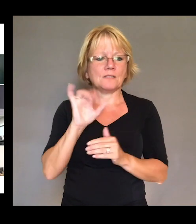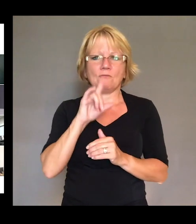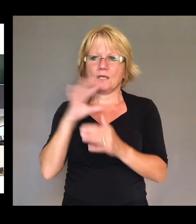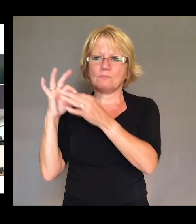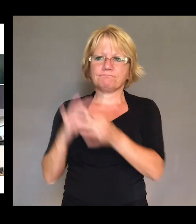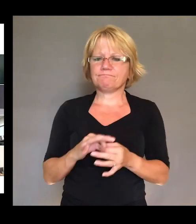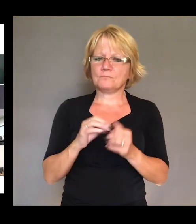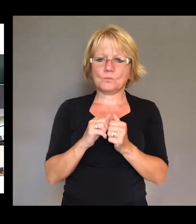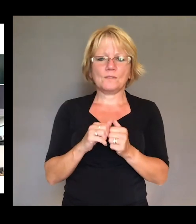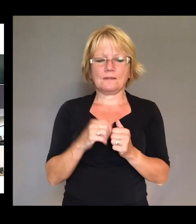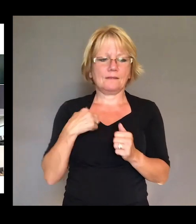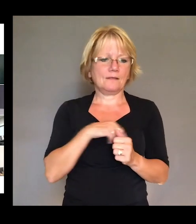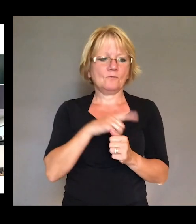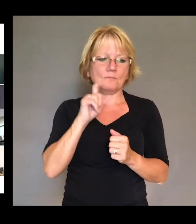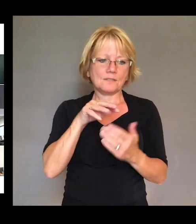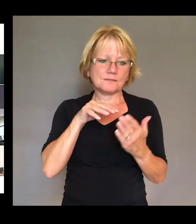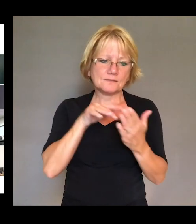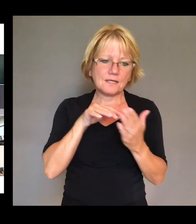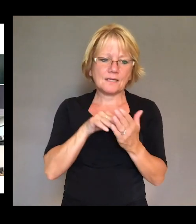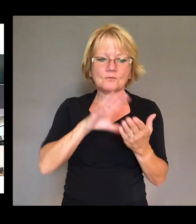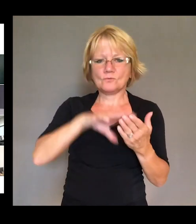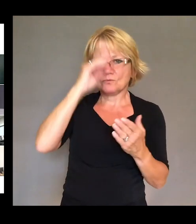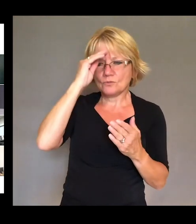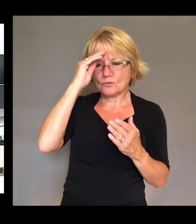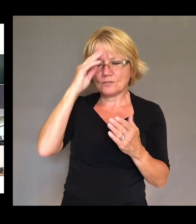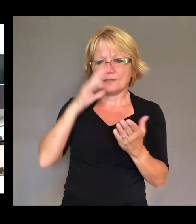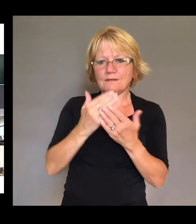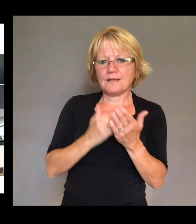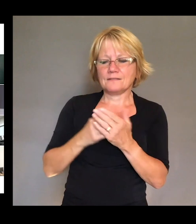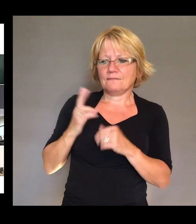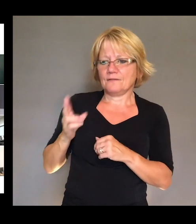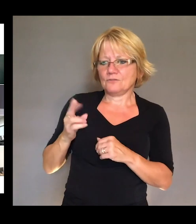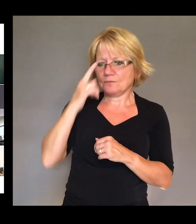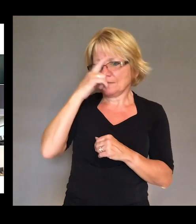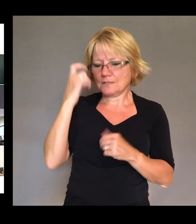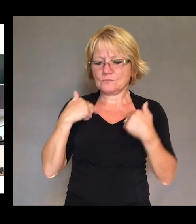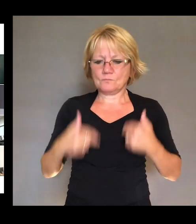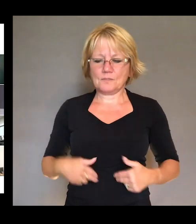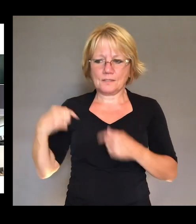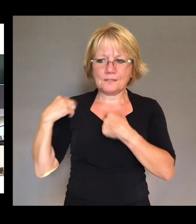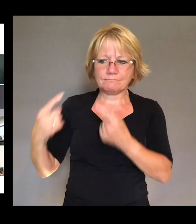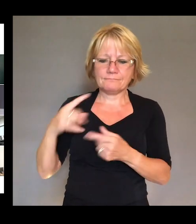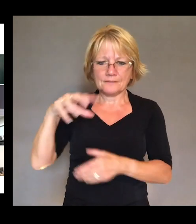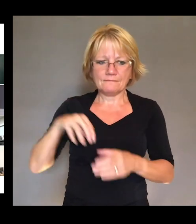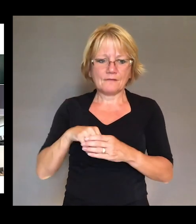and it's very, very relevant. And it says, "you must also study to learn the lessons of history because humanity has been involved